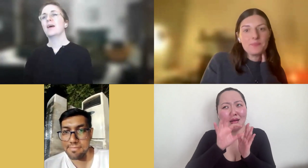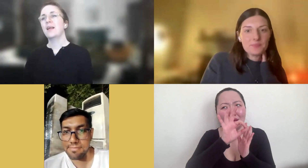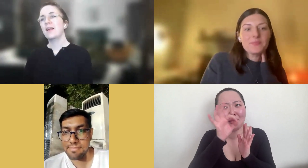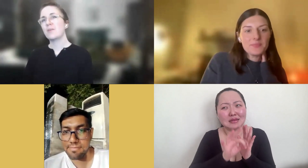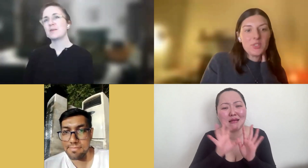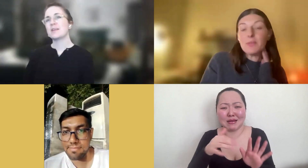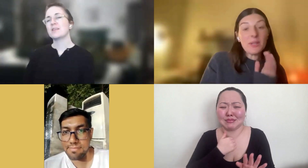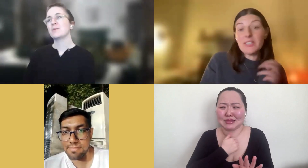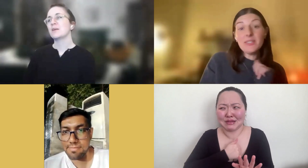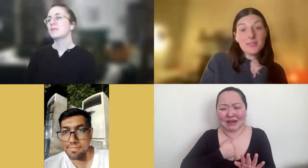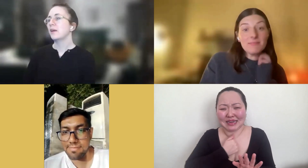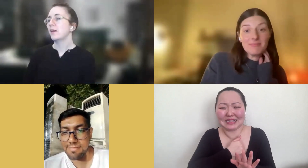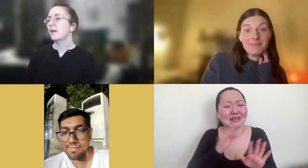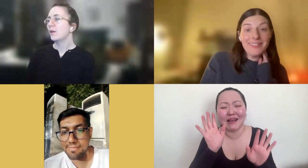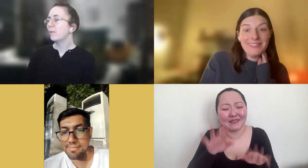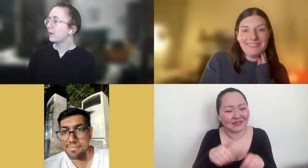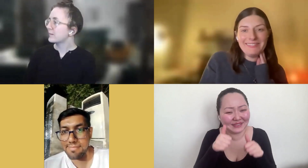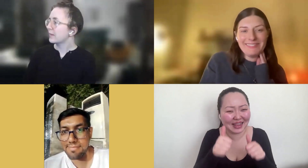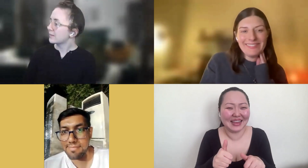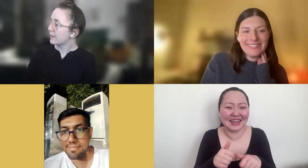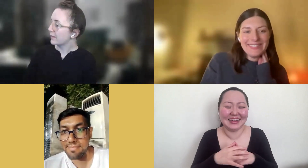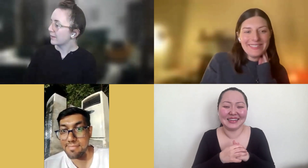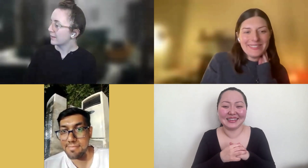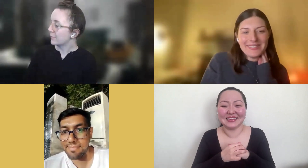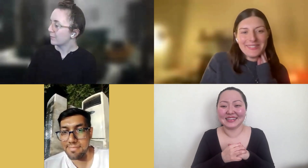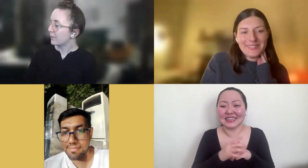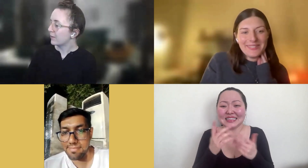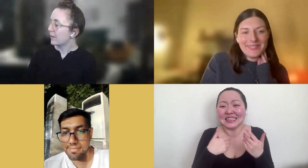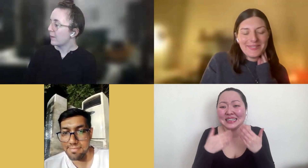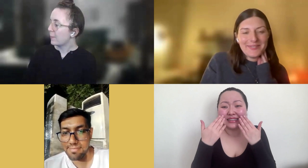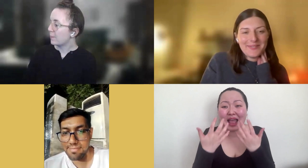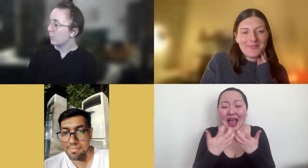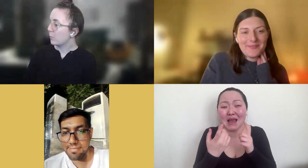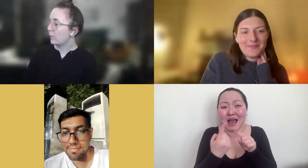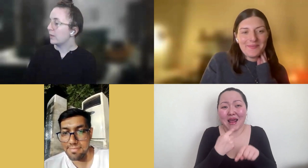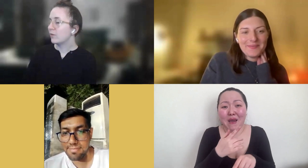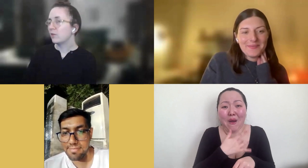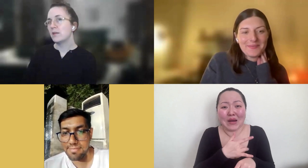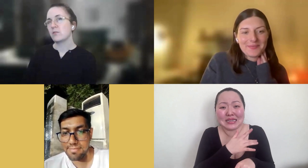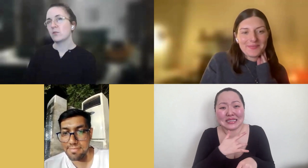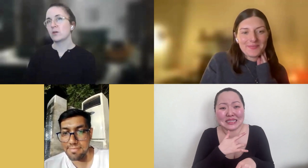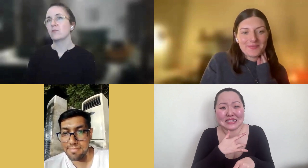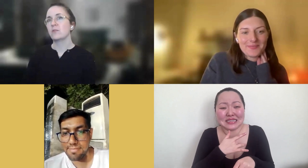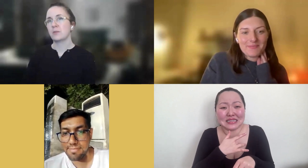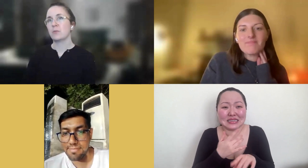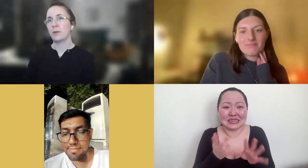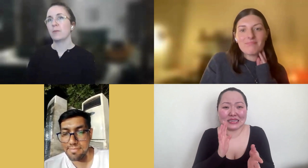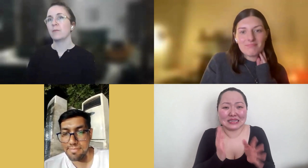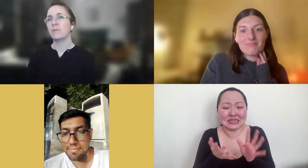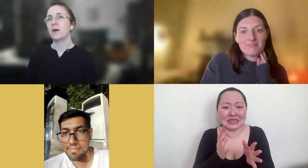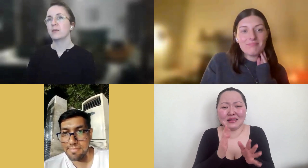OK. You can be honest. We live in a difficult time for people,